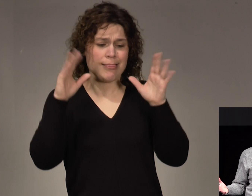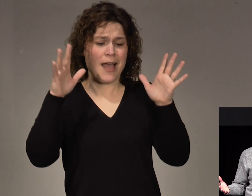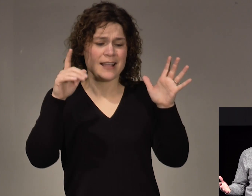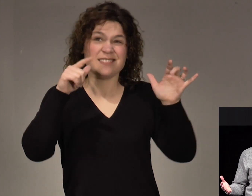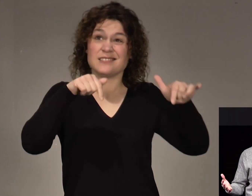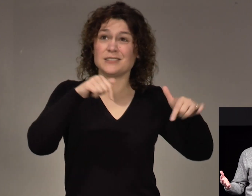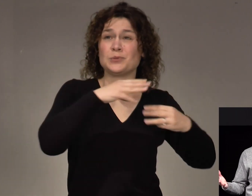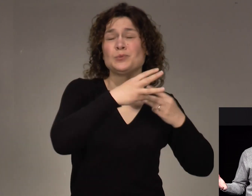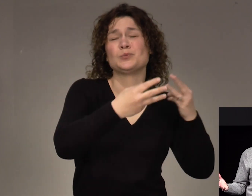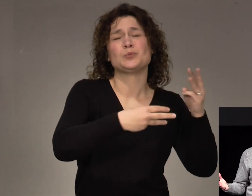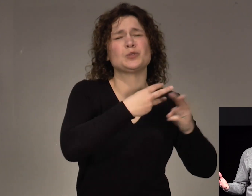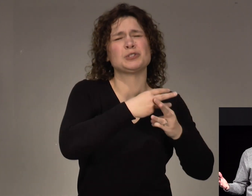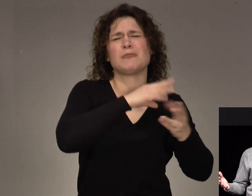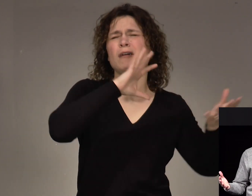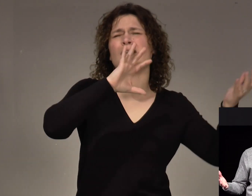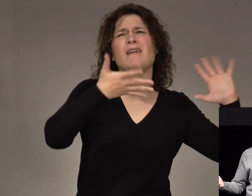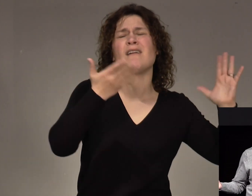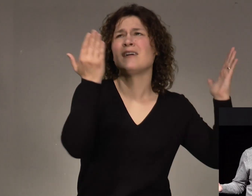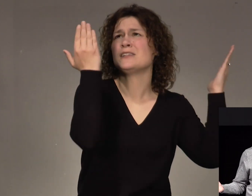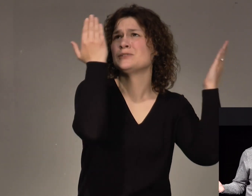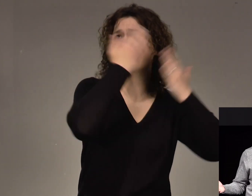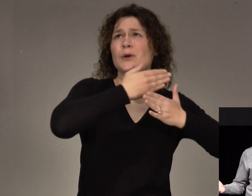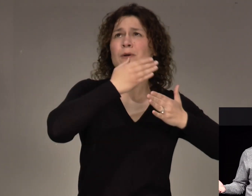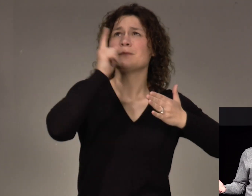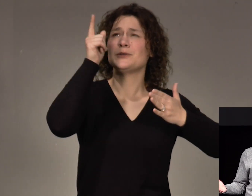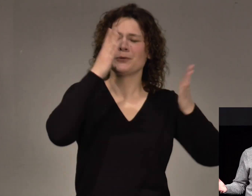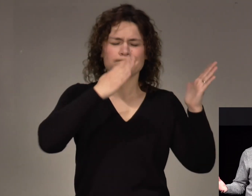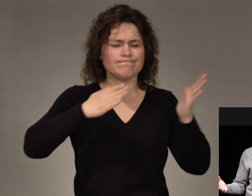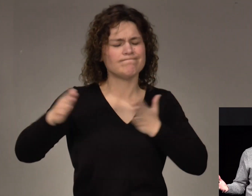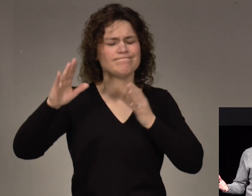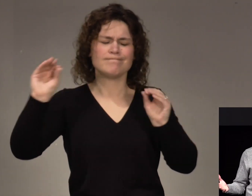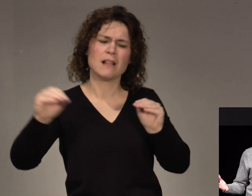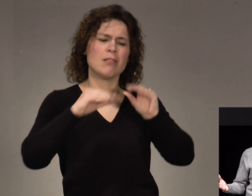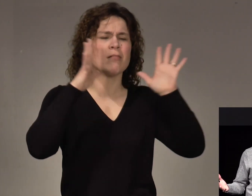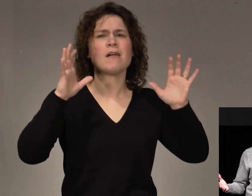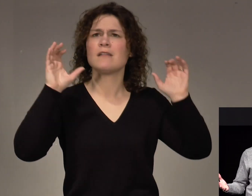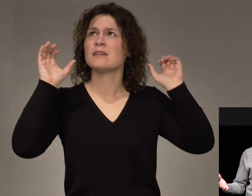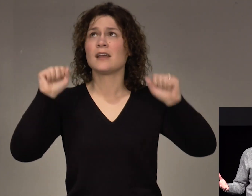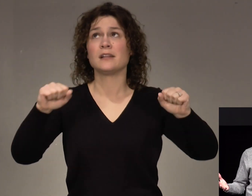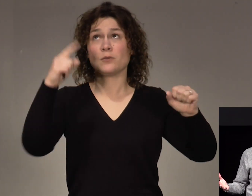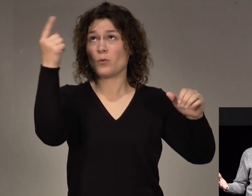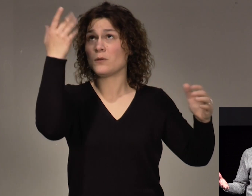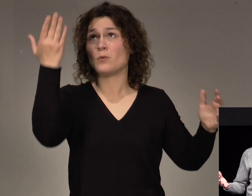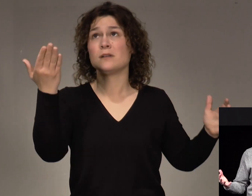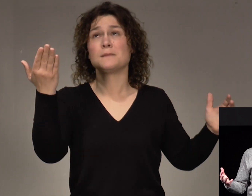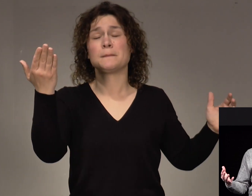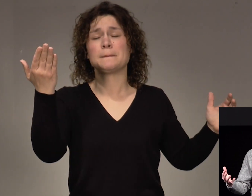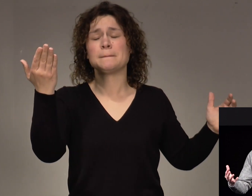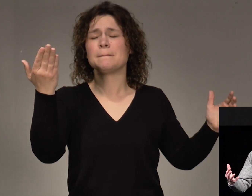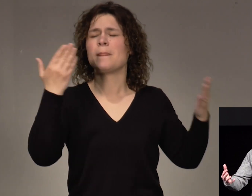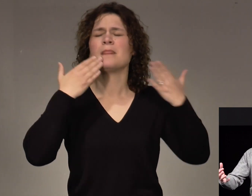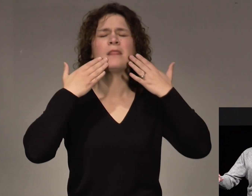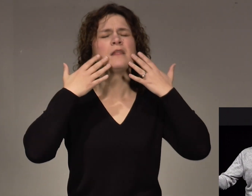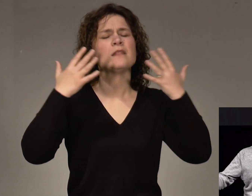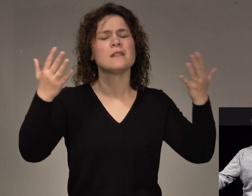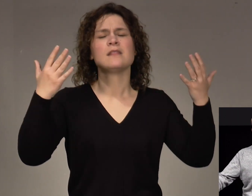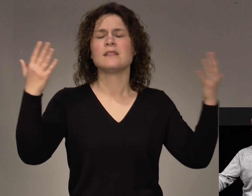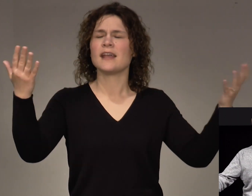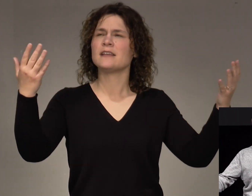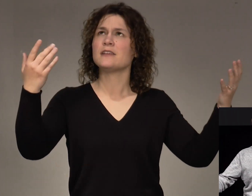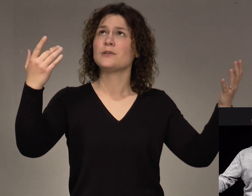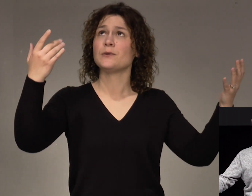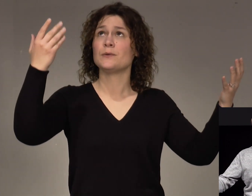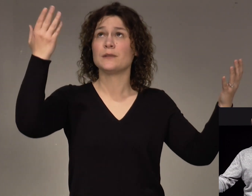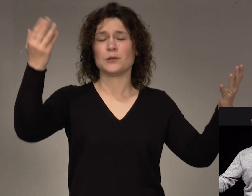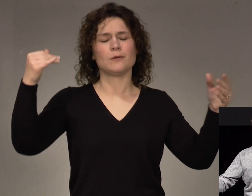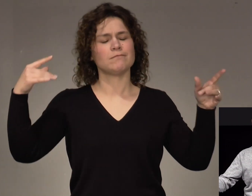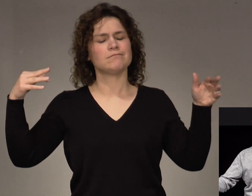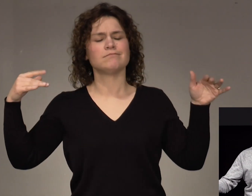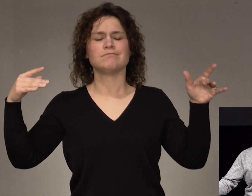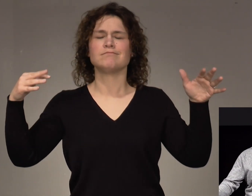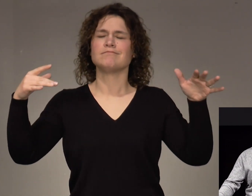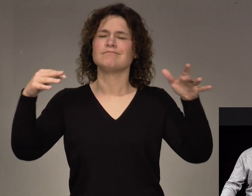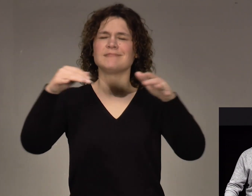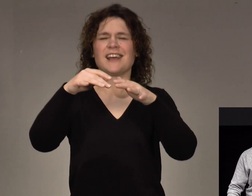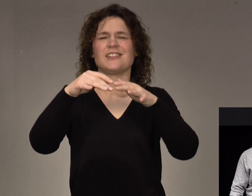and darkness in life. Thank You that You have gathered us as Your people. And